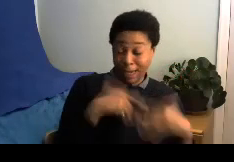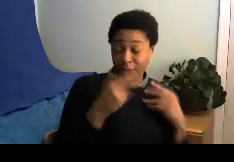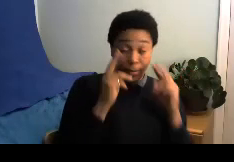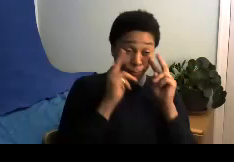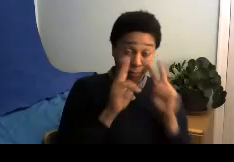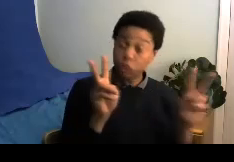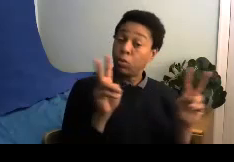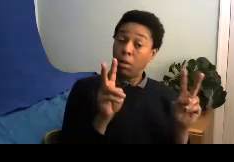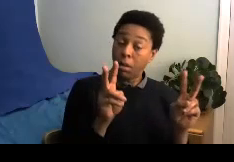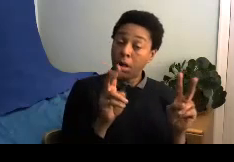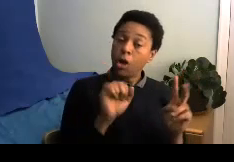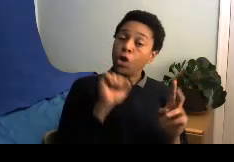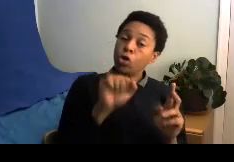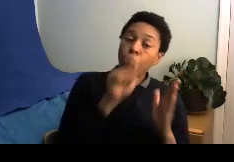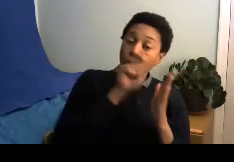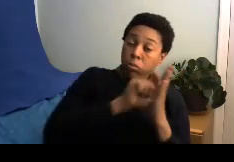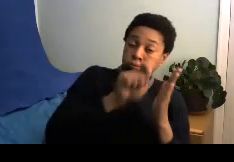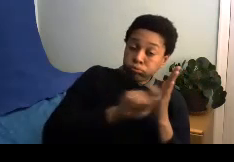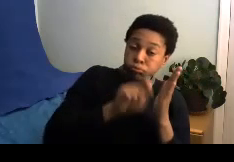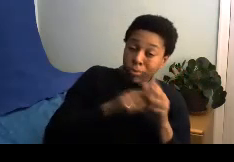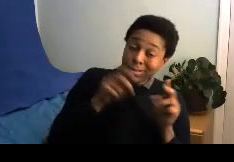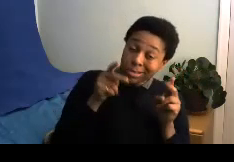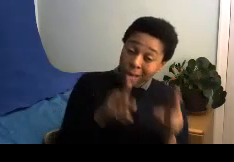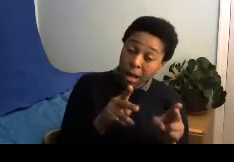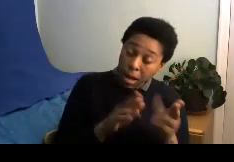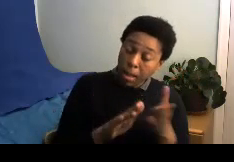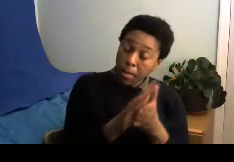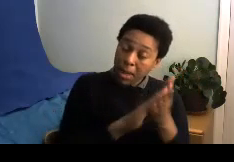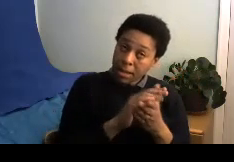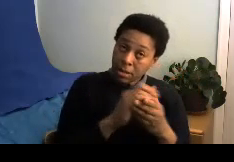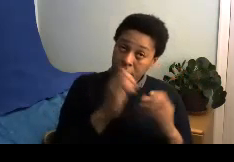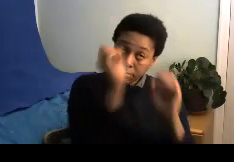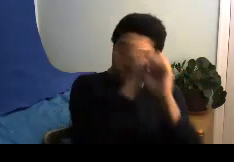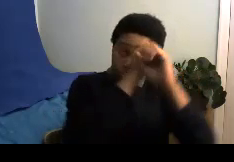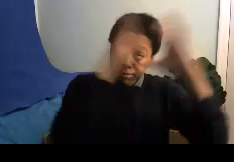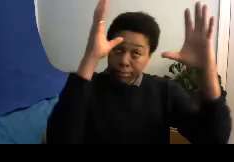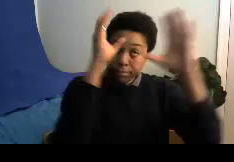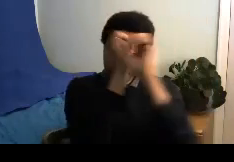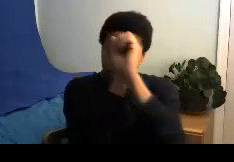really does conjure up pictures in front of the reader's eyes.